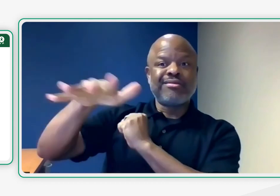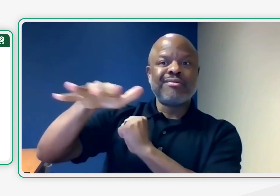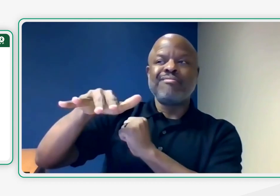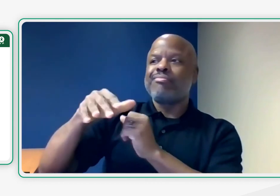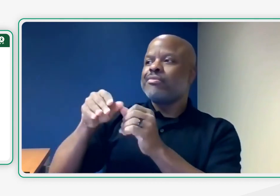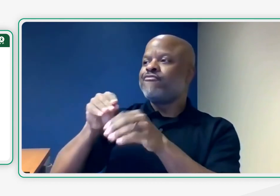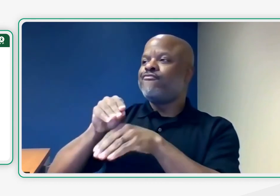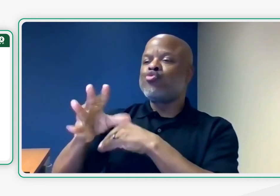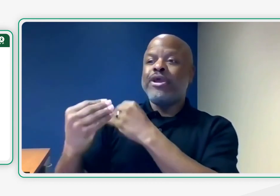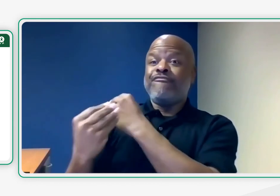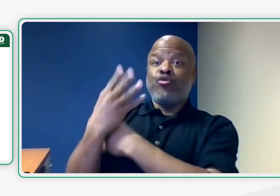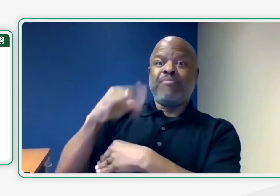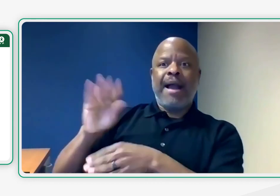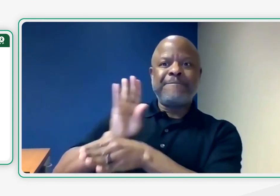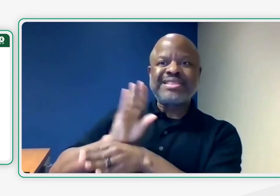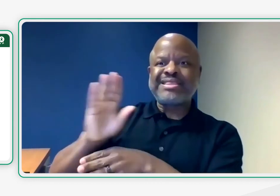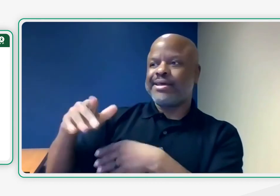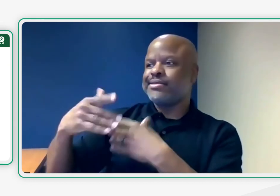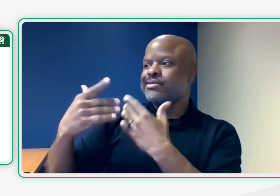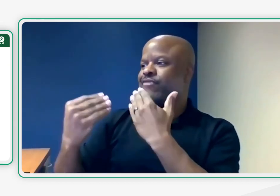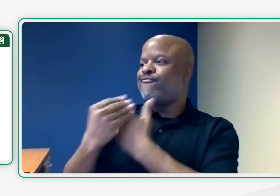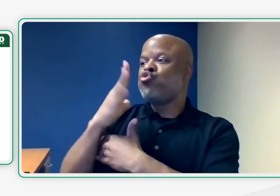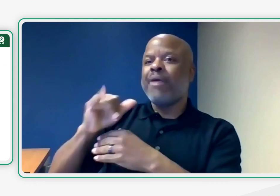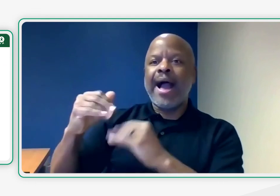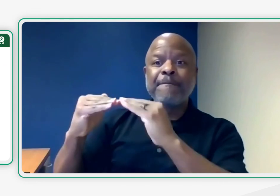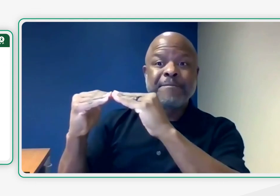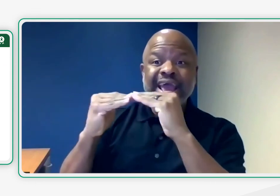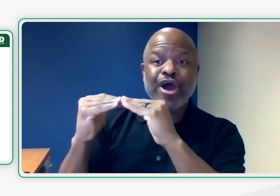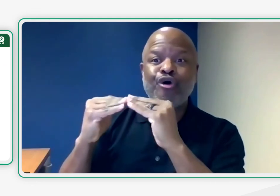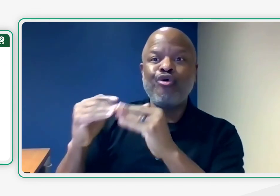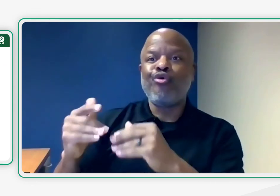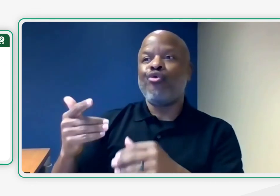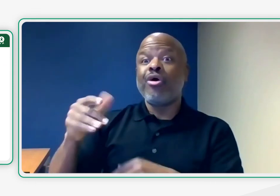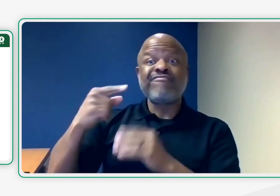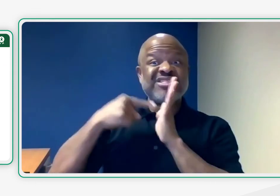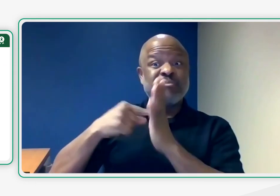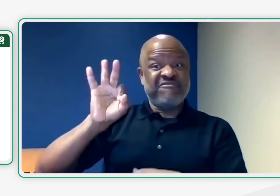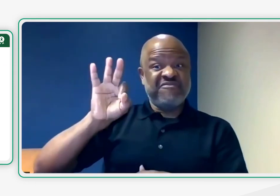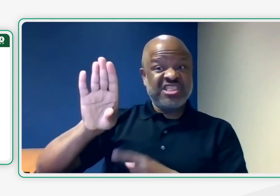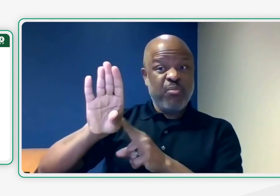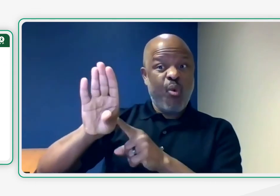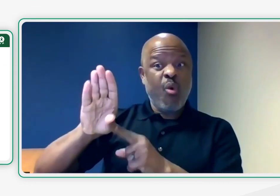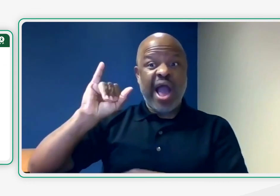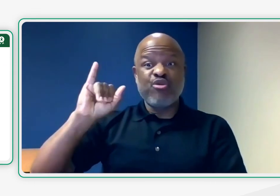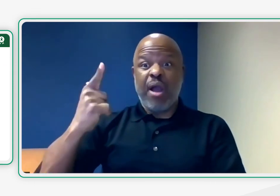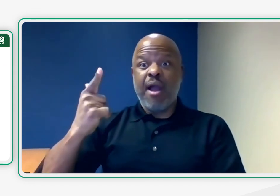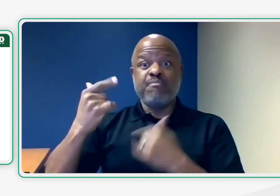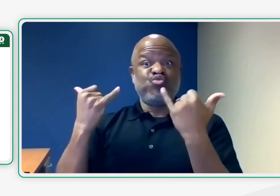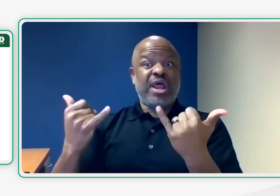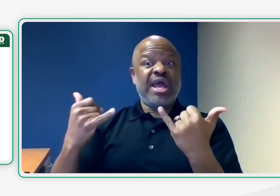of how society is influenced – by businesses, by your peers, maybe